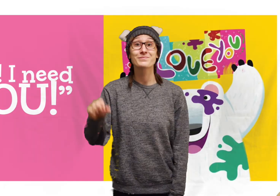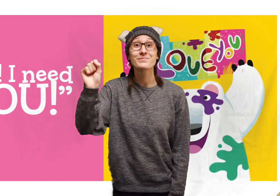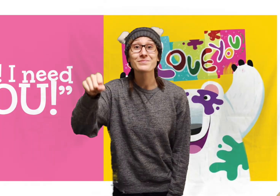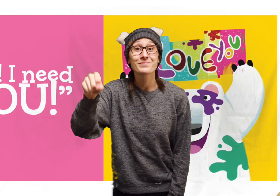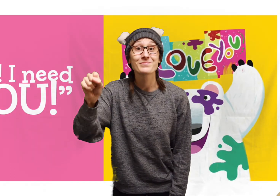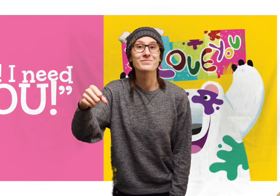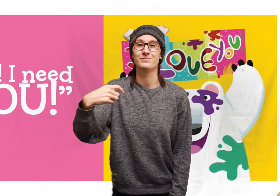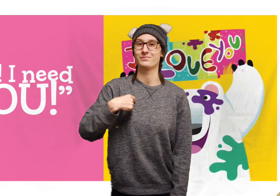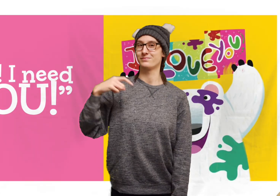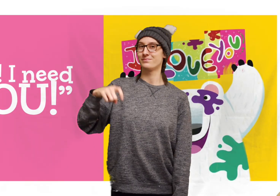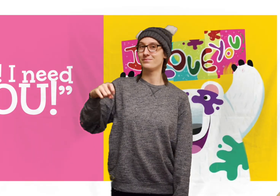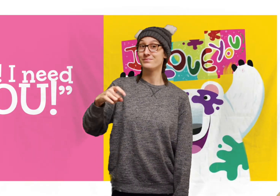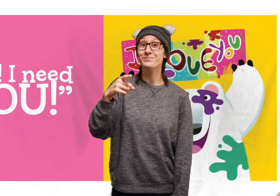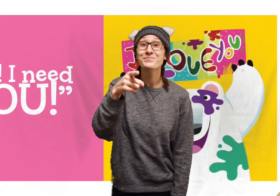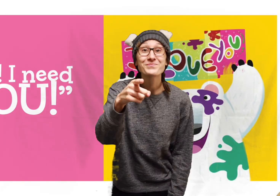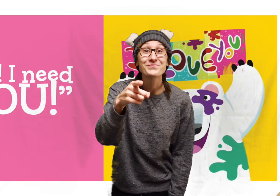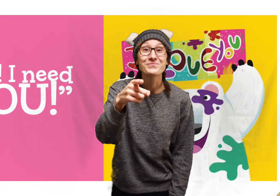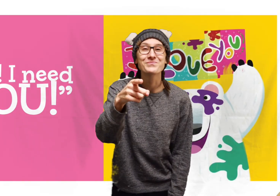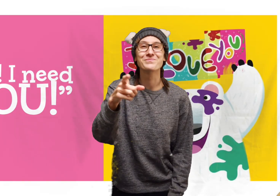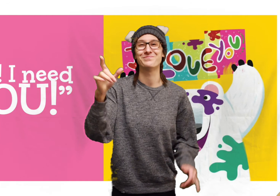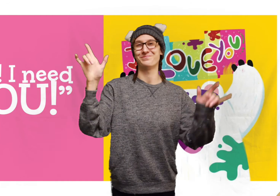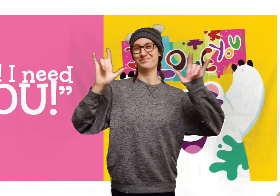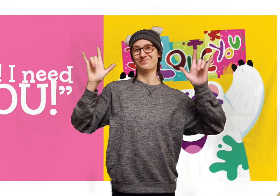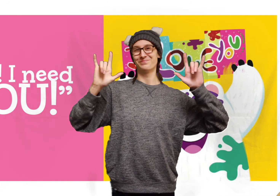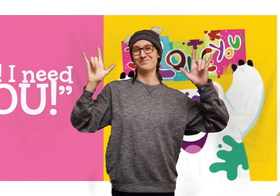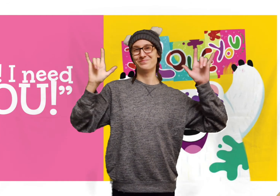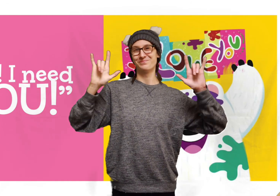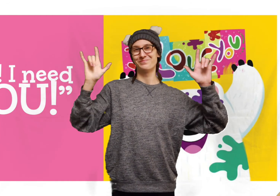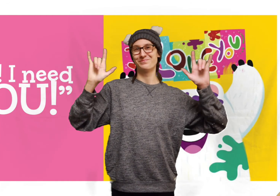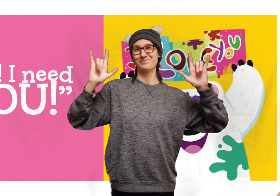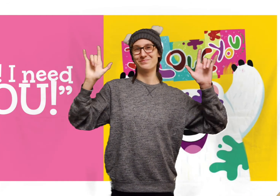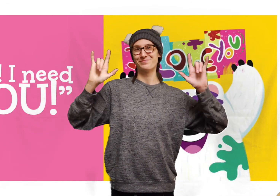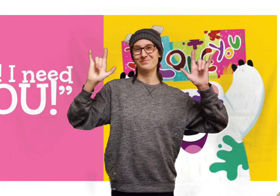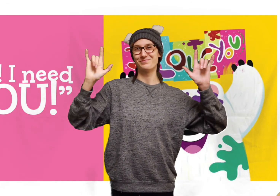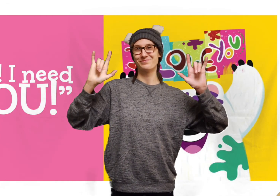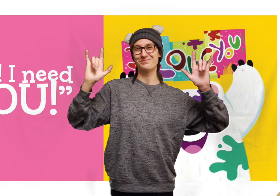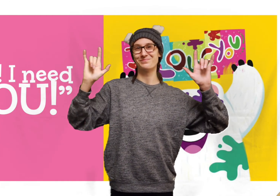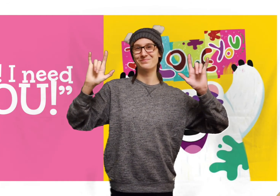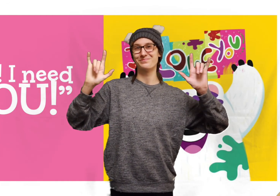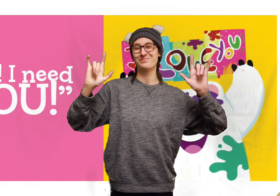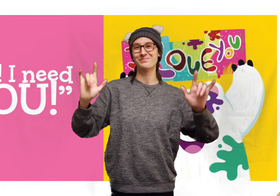Yes! I need you! I love you